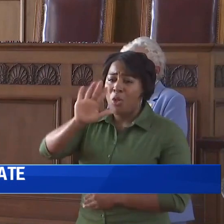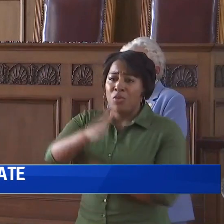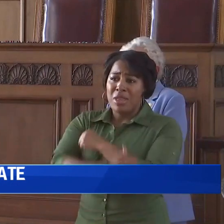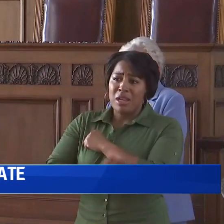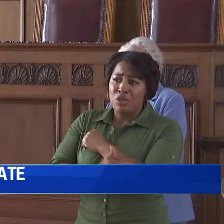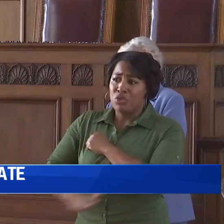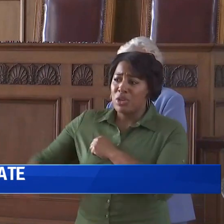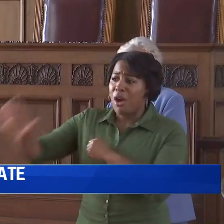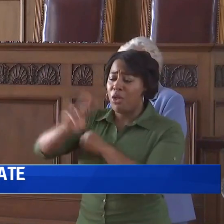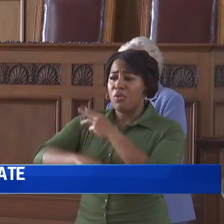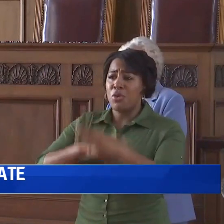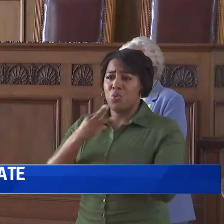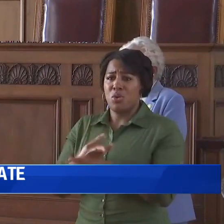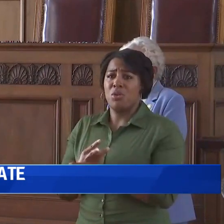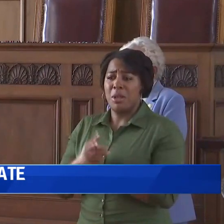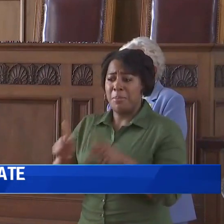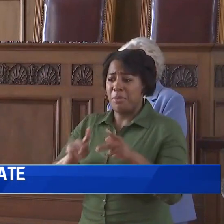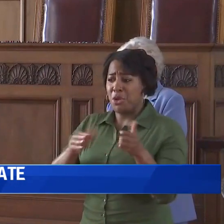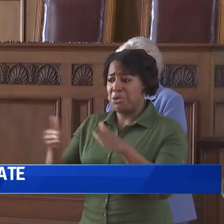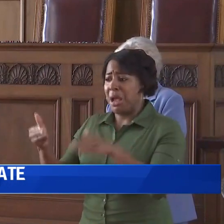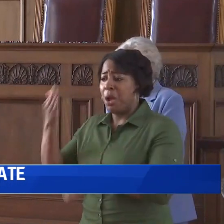SHE ISSUED ON ORDER THAT SAFER